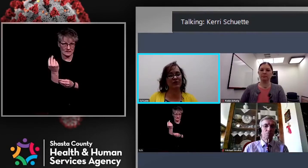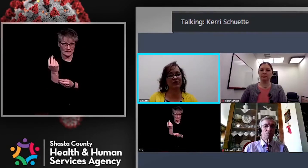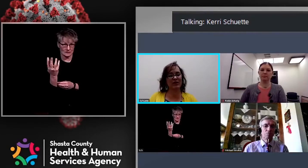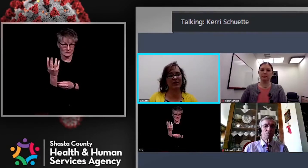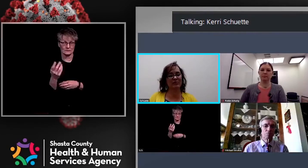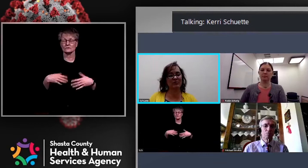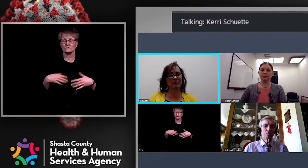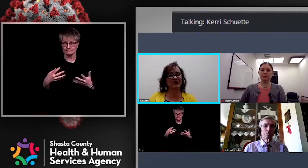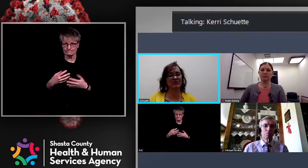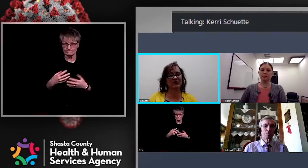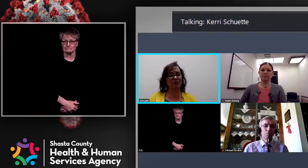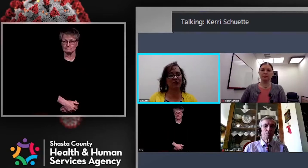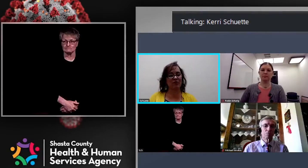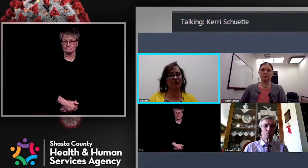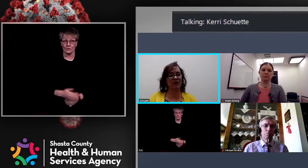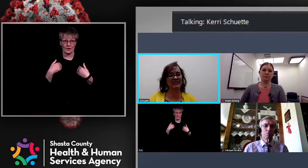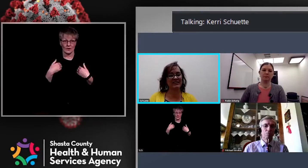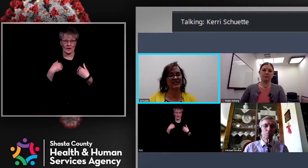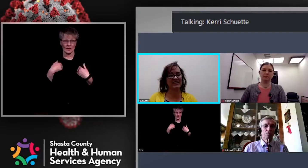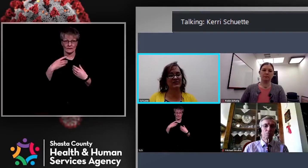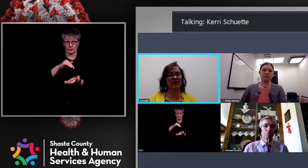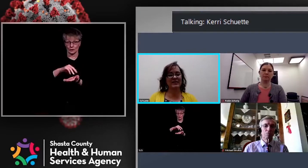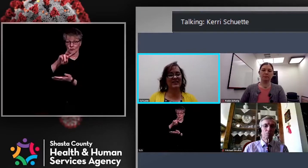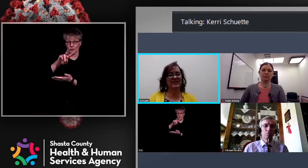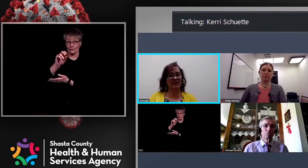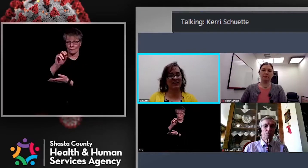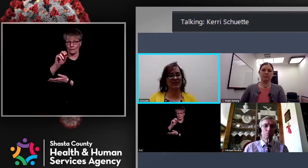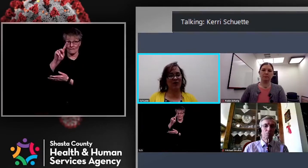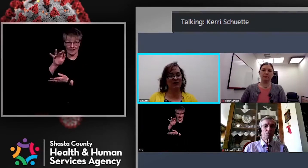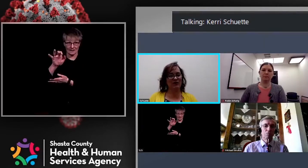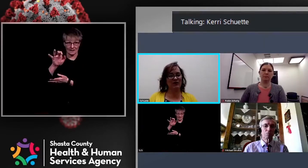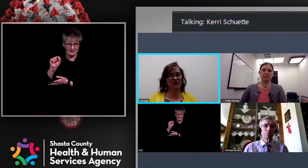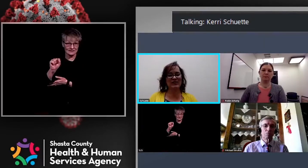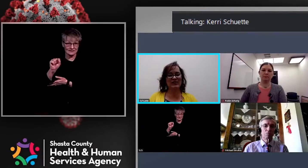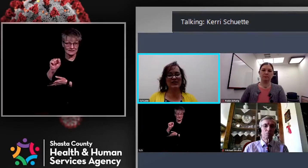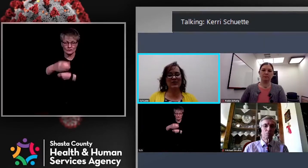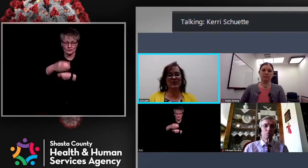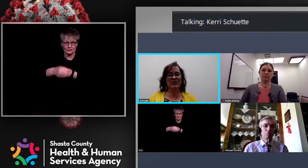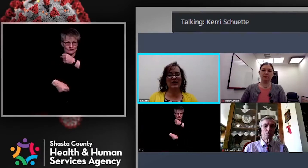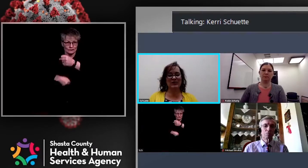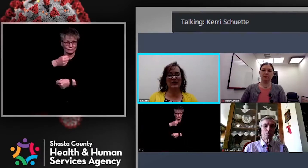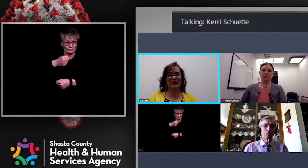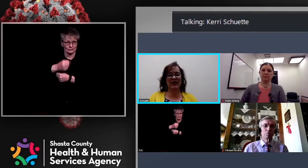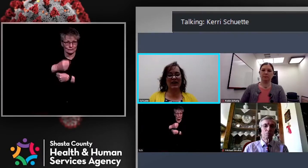in for Dr. Ramstrom is Dr. Michael Vovakes. He is our Deputy Health Officer. We also have